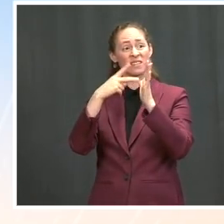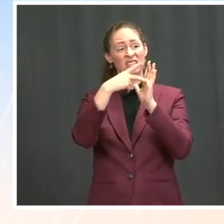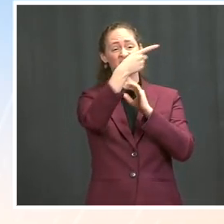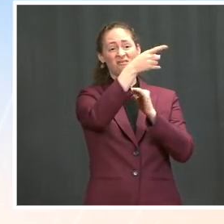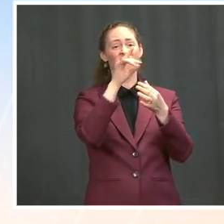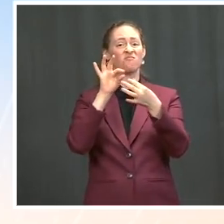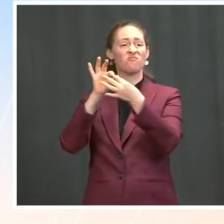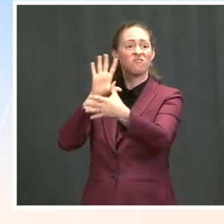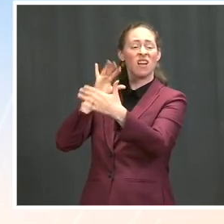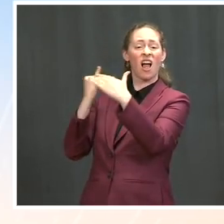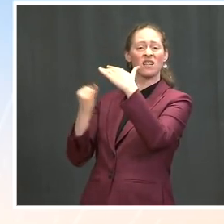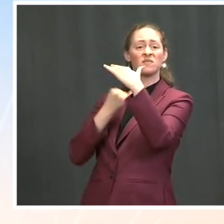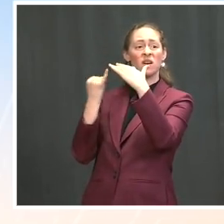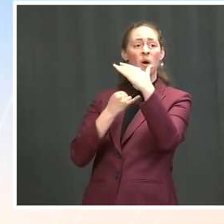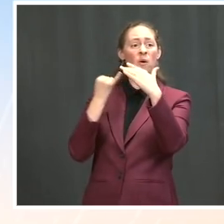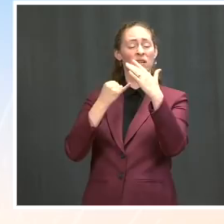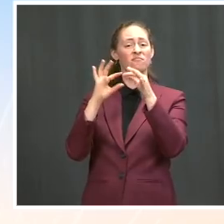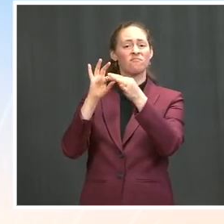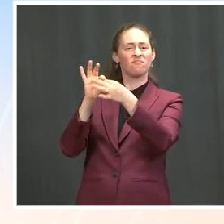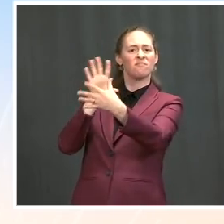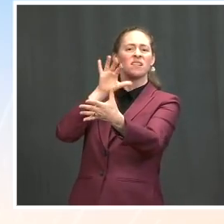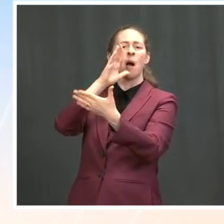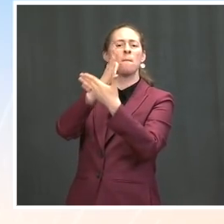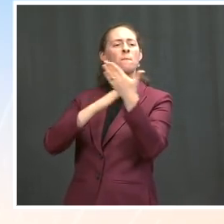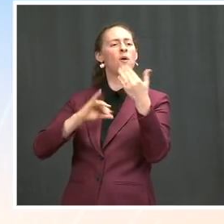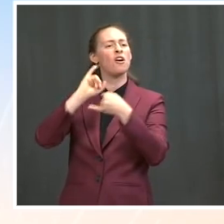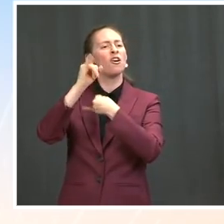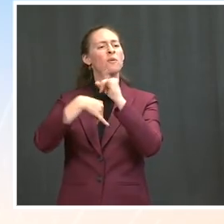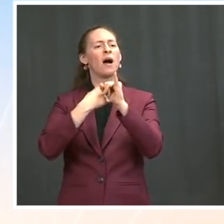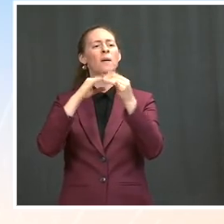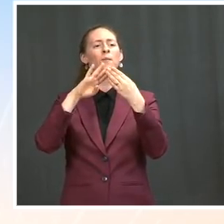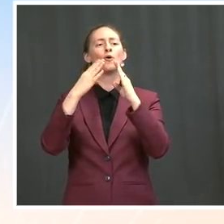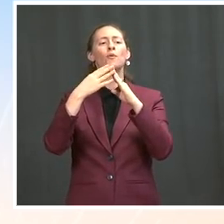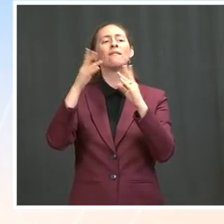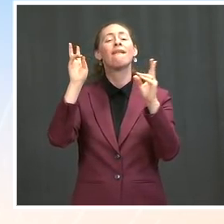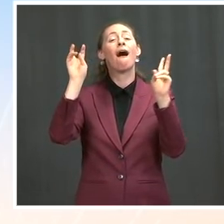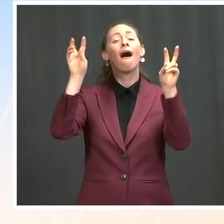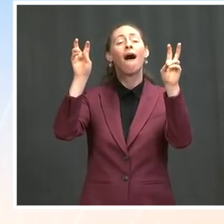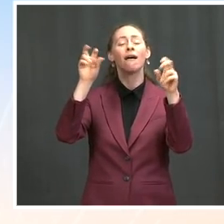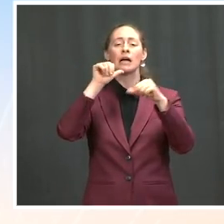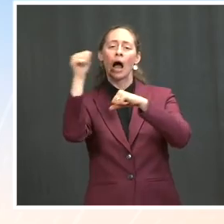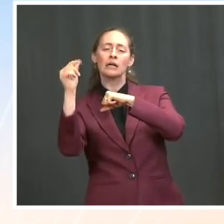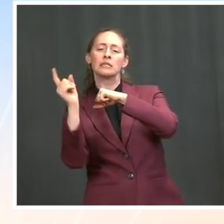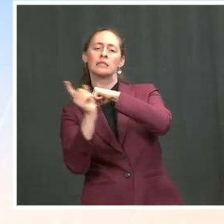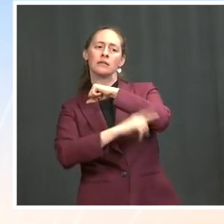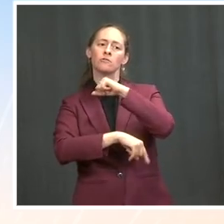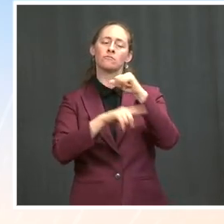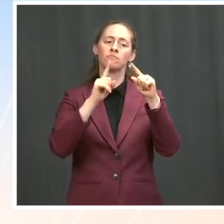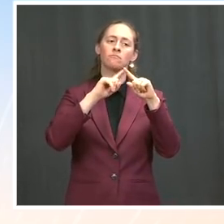say, sanctions and threatening sanctions or some other form of punishment? Ms. Psaki: I think the point that Jake was making